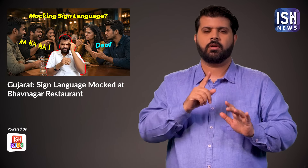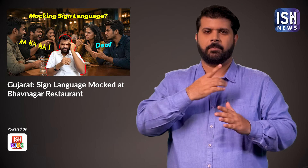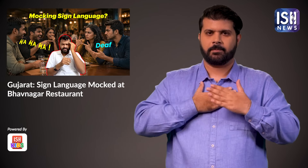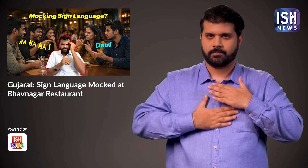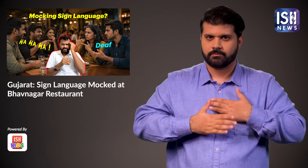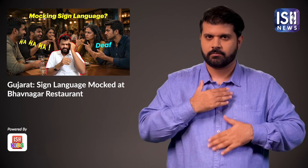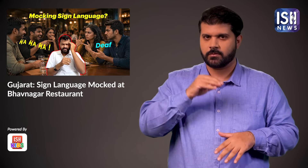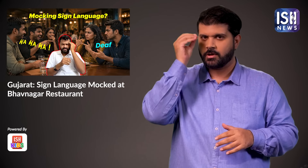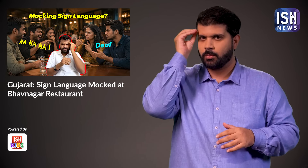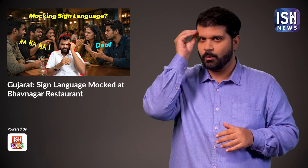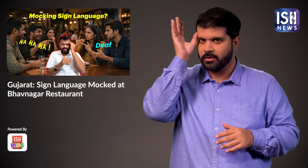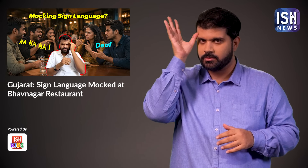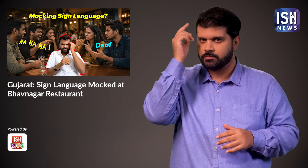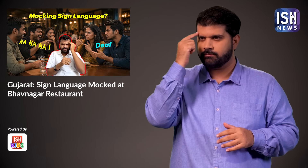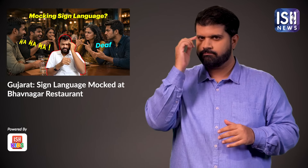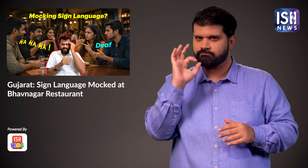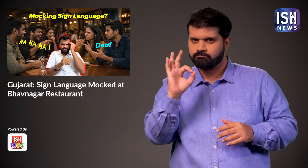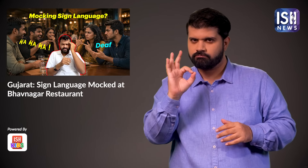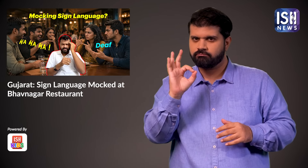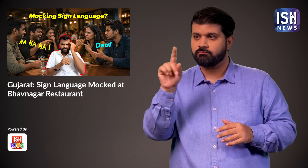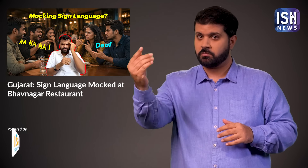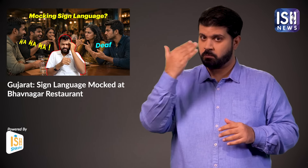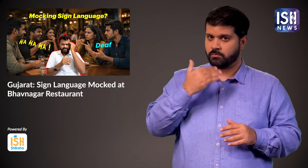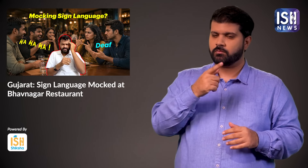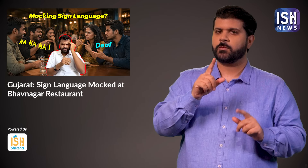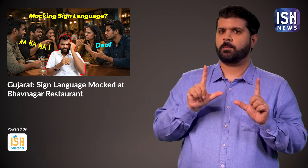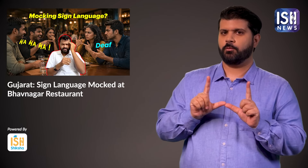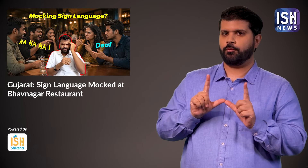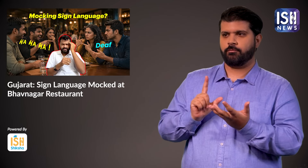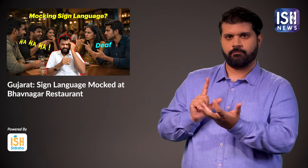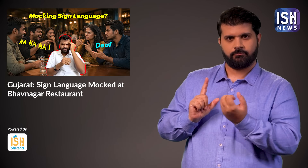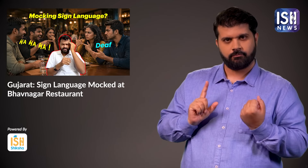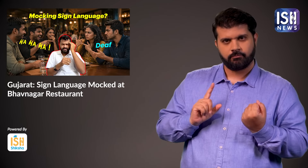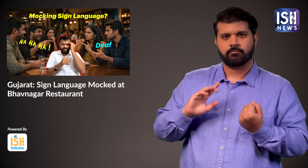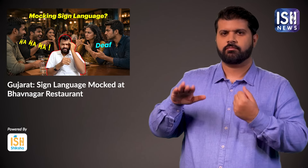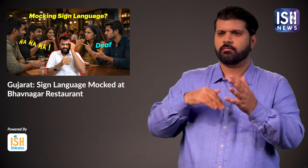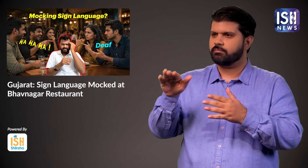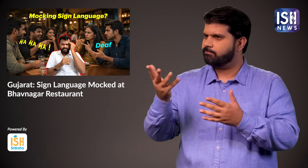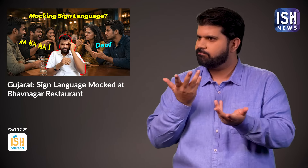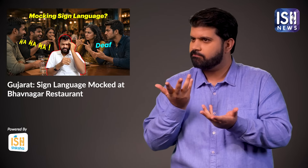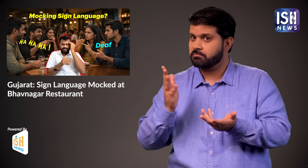It is better to stay patient, act wisely, gather evidence, and speak to them.